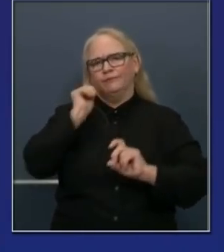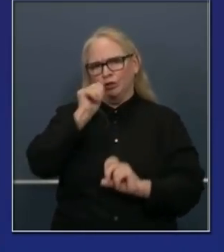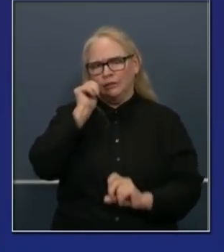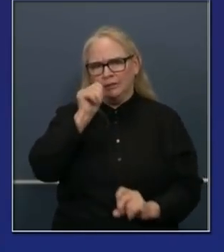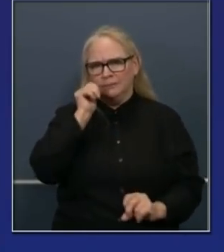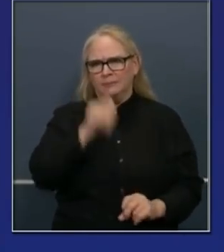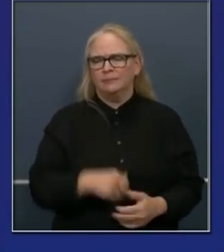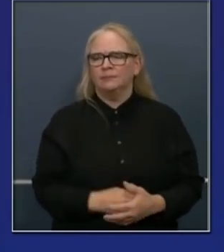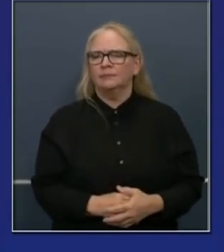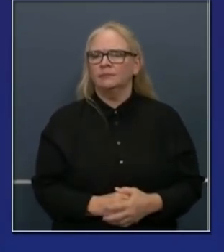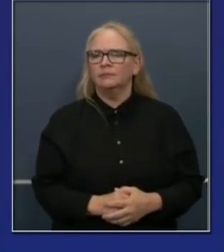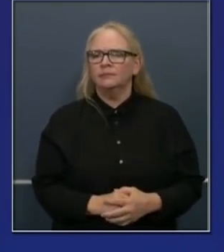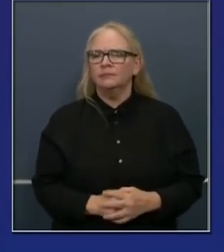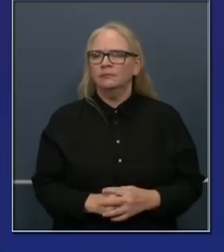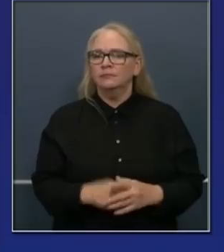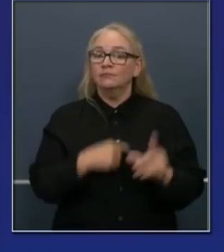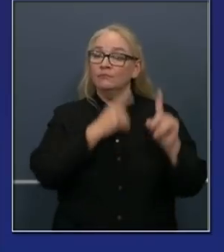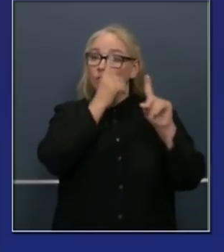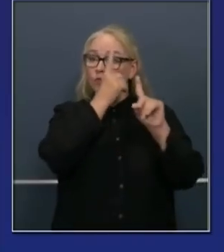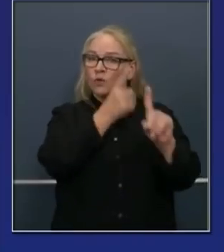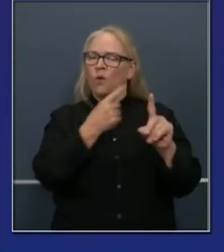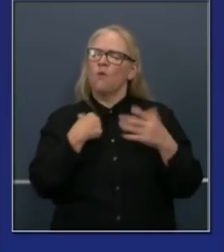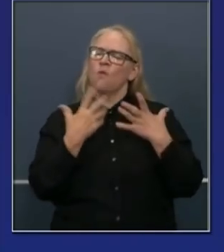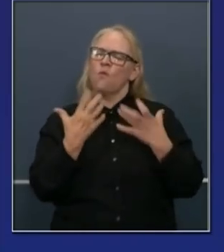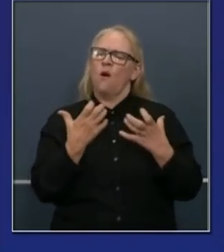TESTS ON A DAILY BASIS AND WE